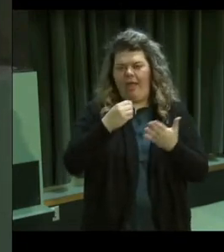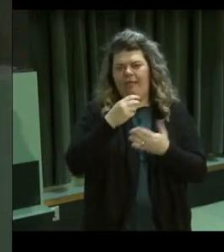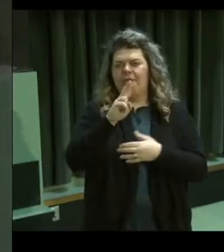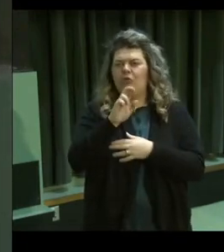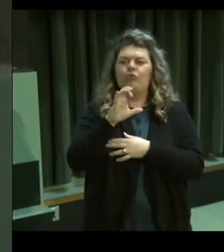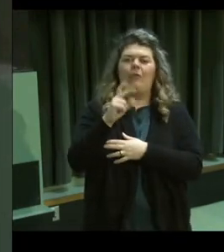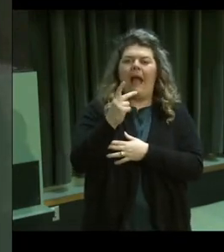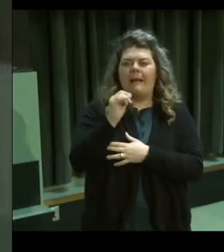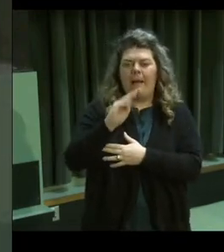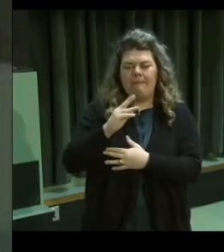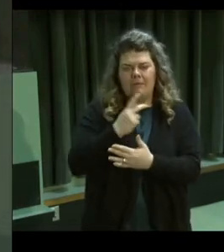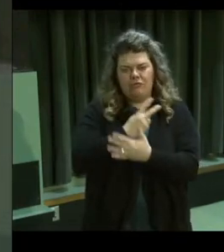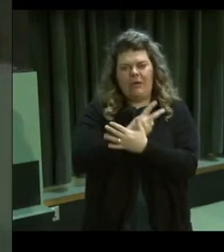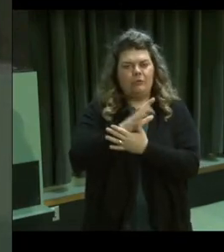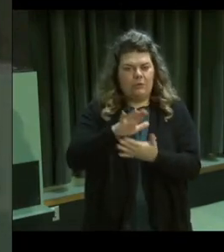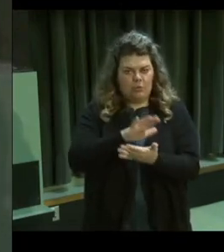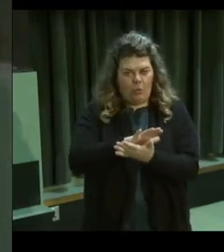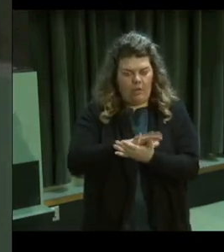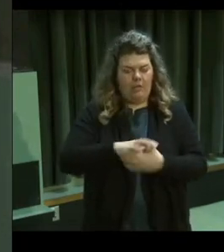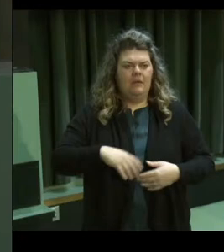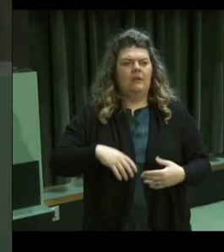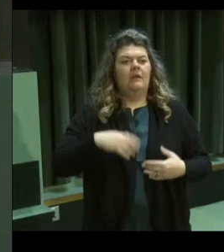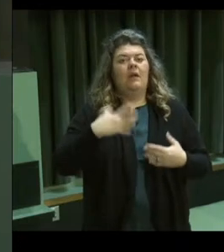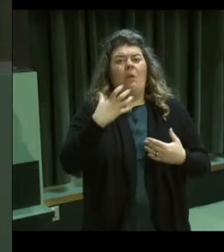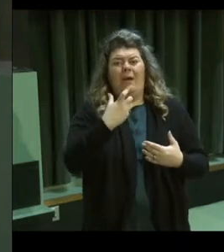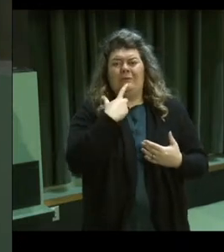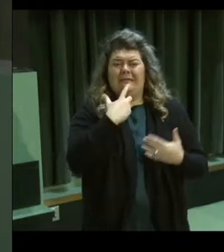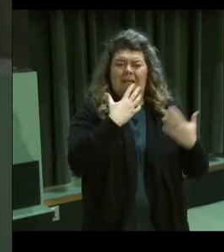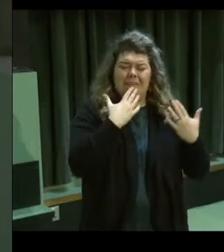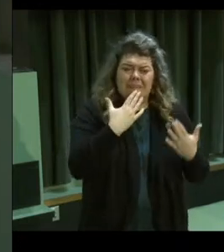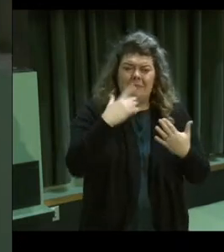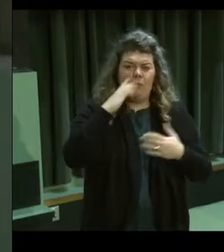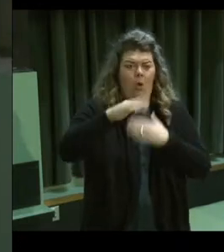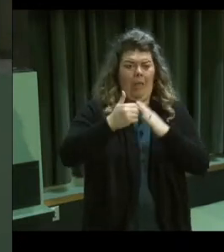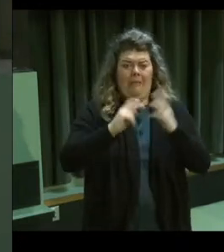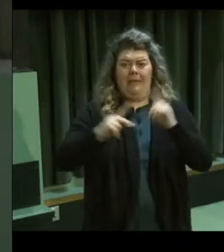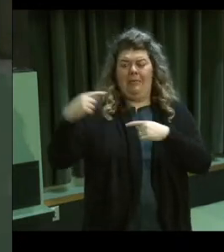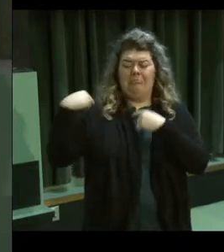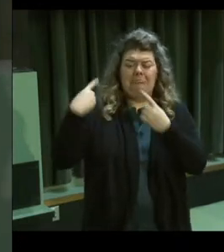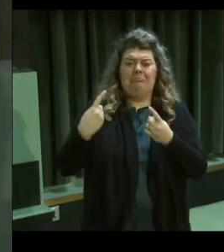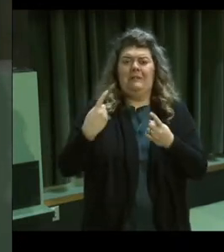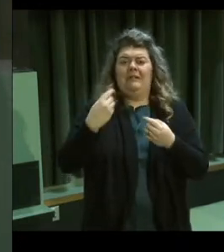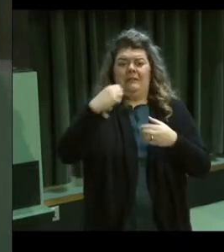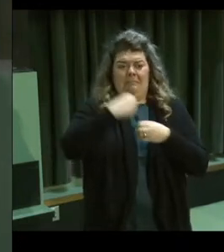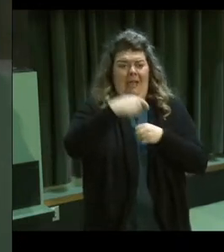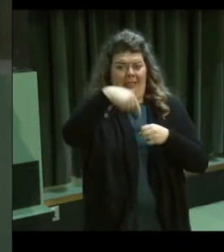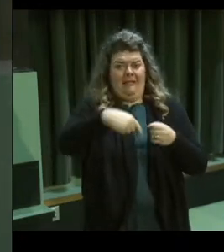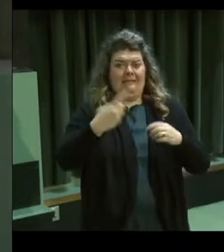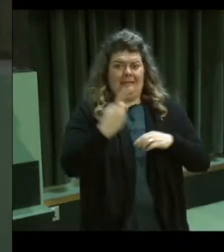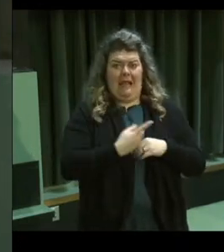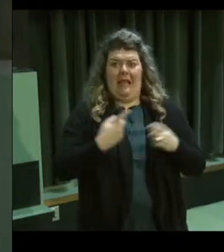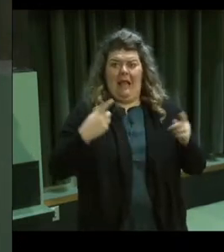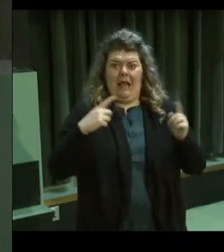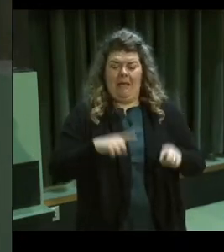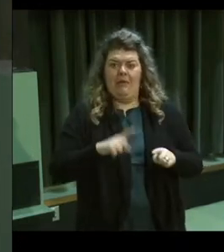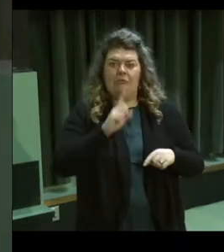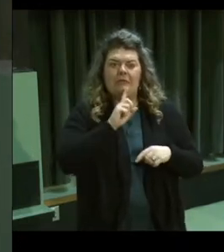like to acknowledge the efforts of all the people who made this